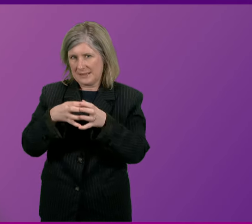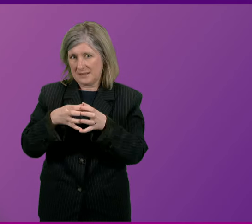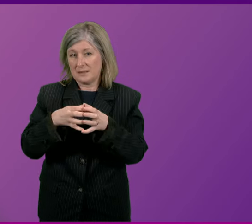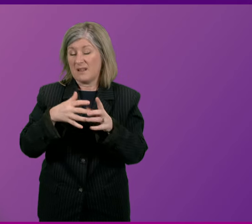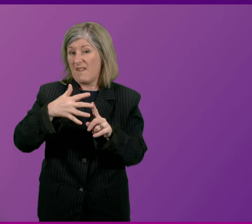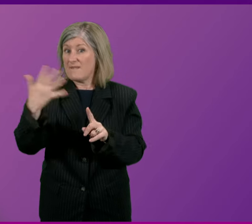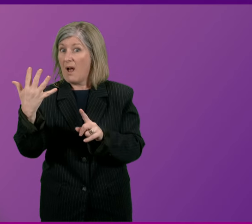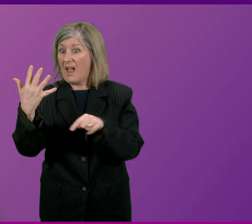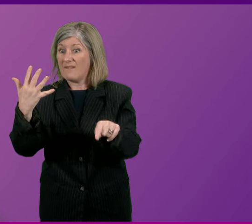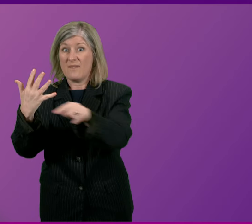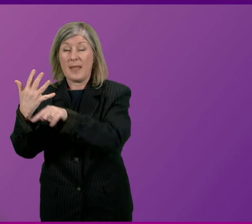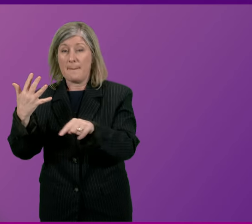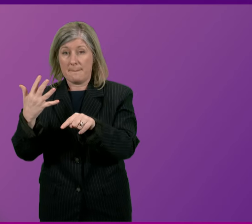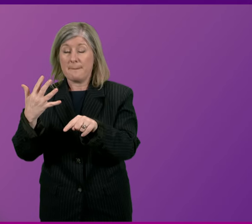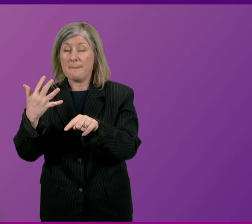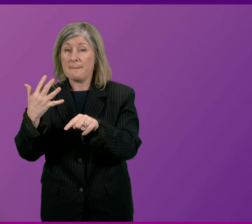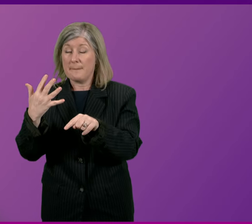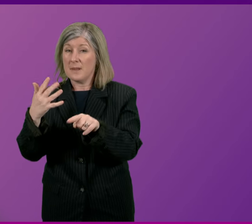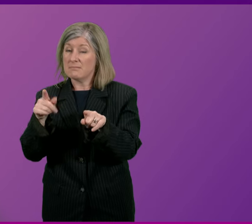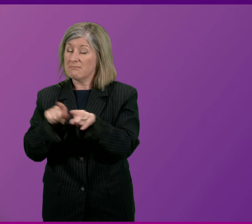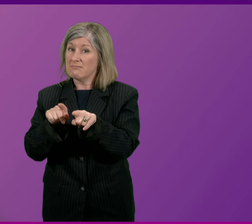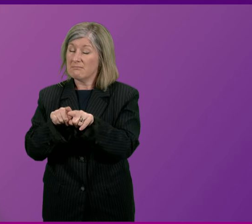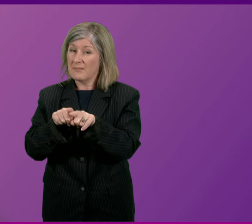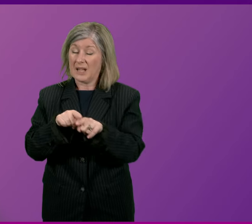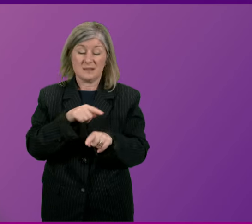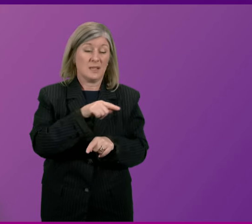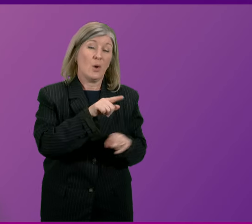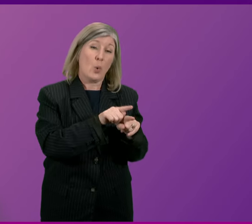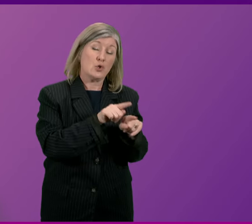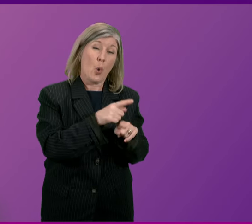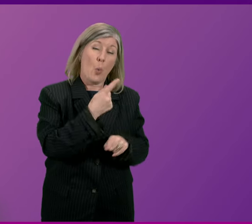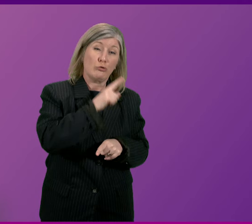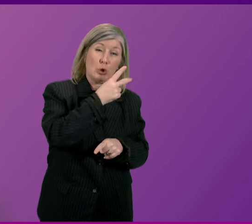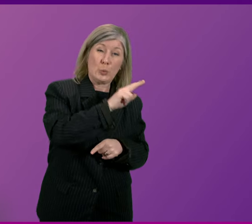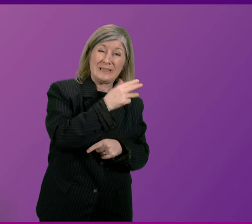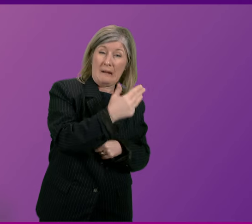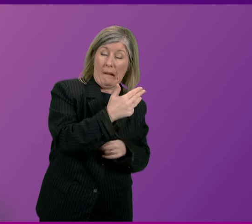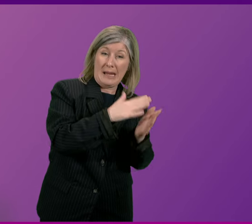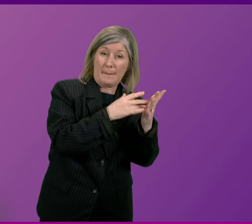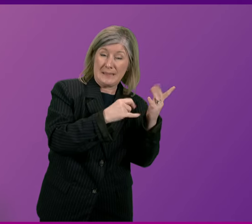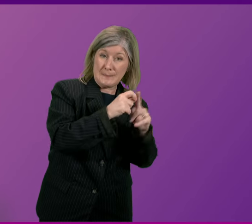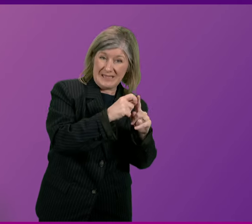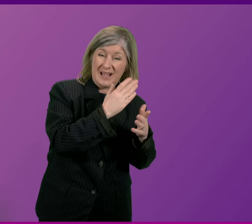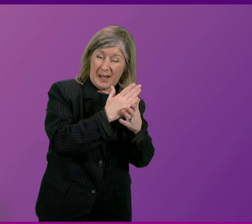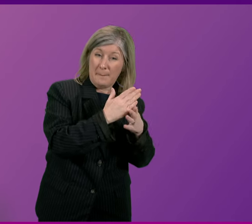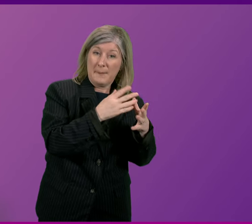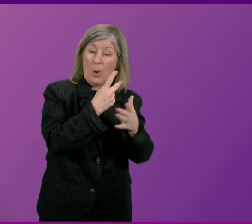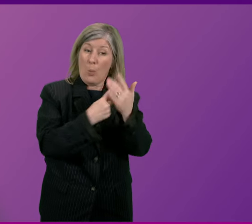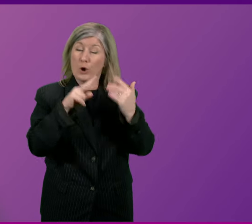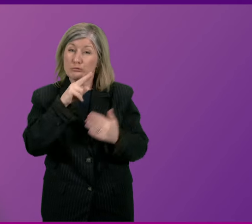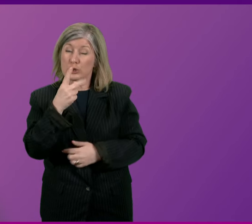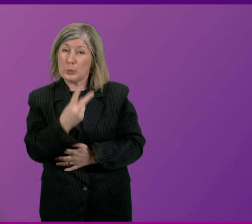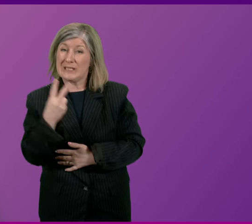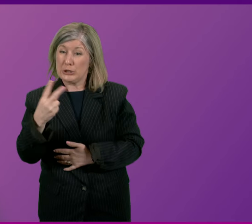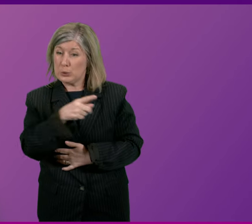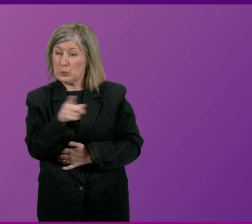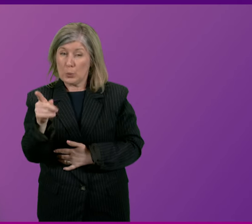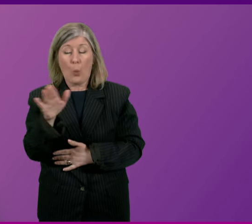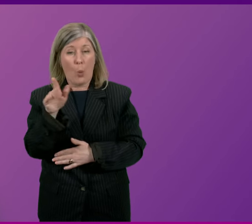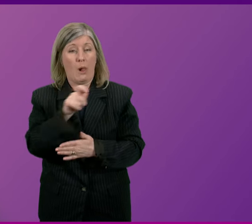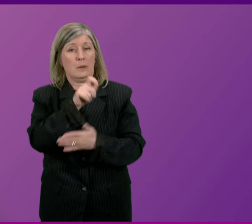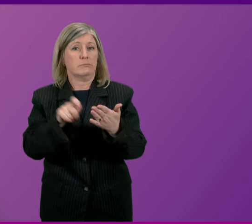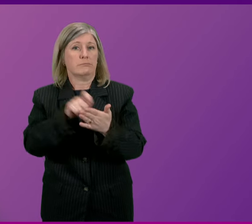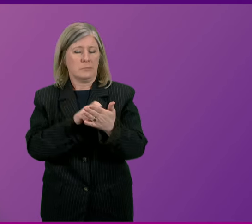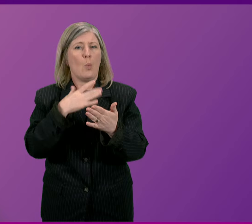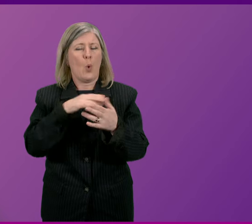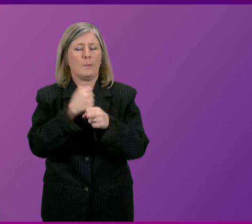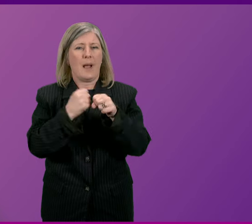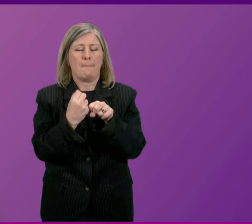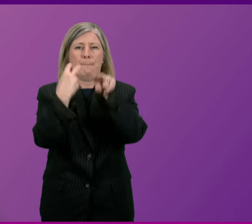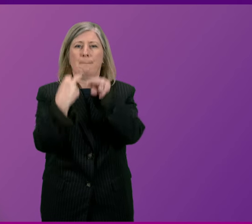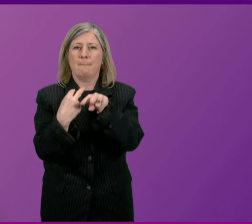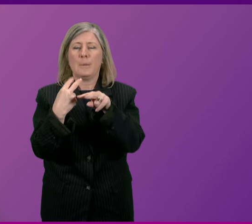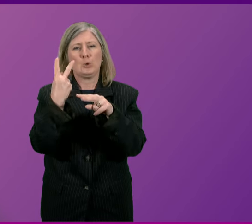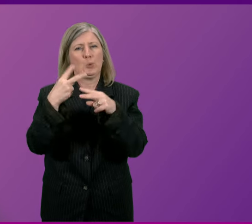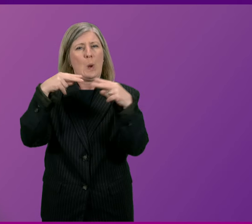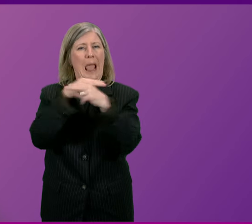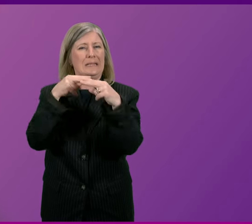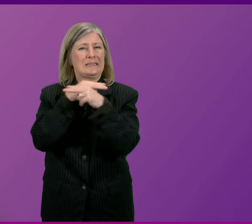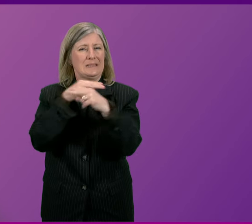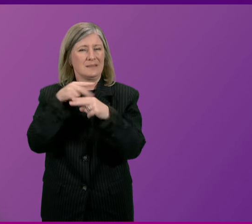than 122 of the 129 MSPs, support the dualling of the A9. Prior to my asking this question,